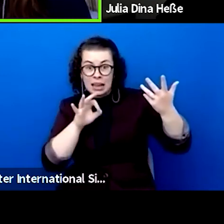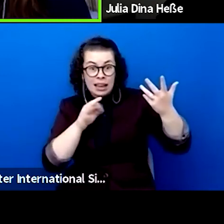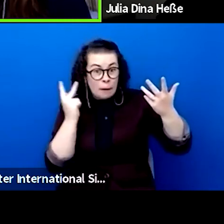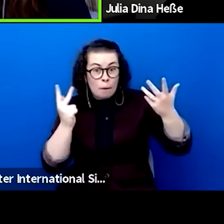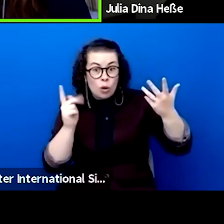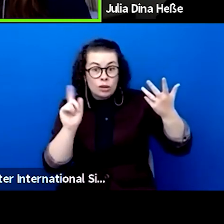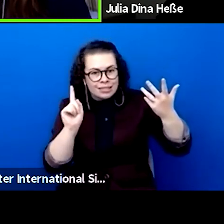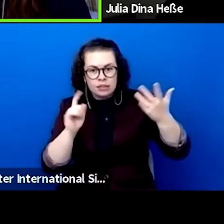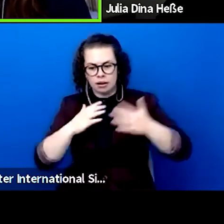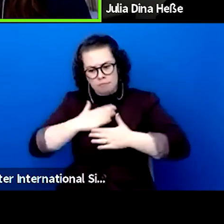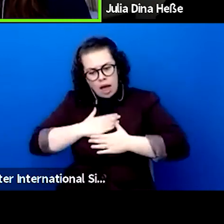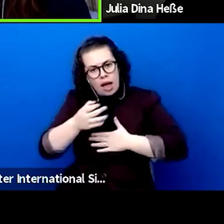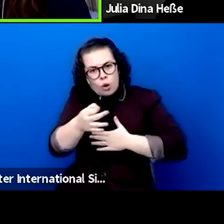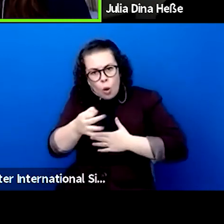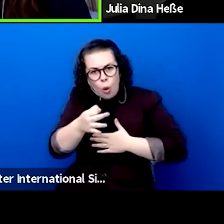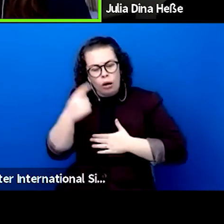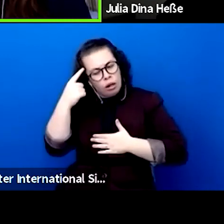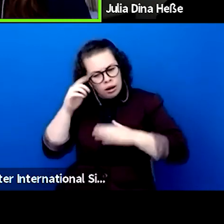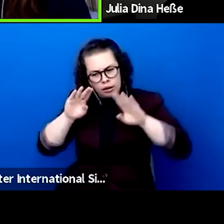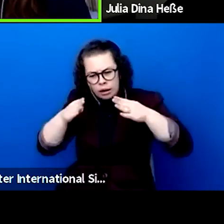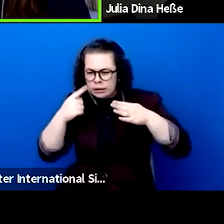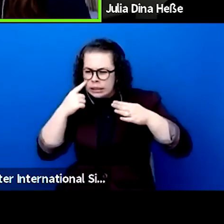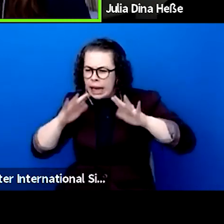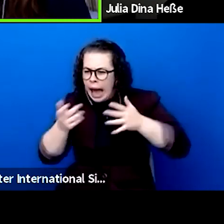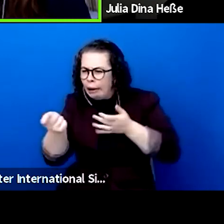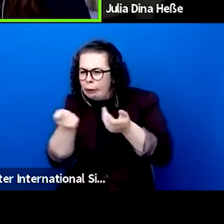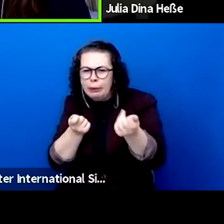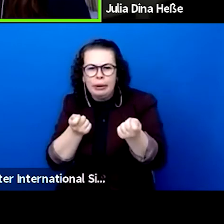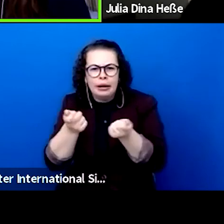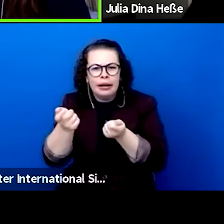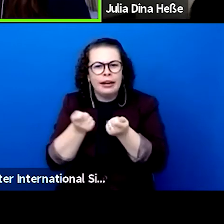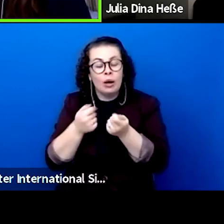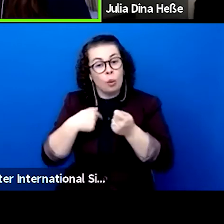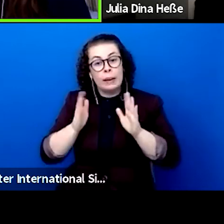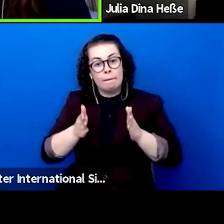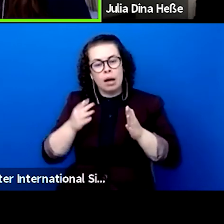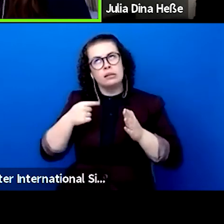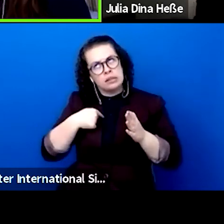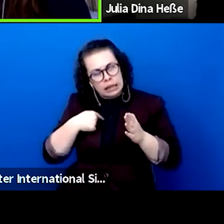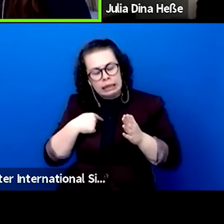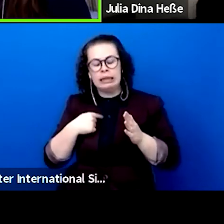doing the work that we learn to do the work if you know what I mean. It's through engaging that